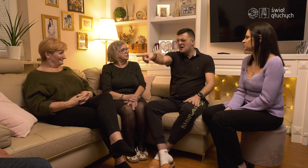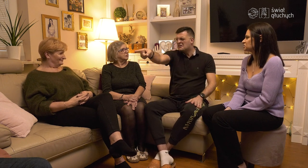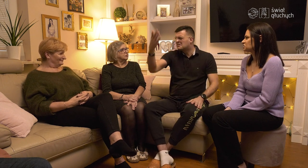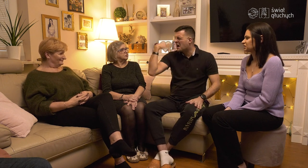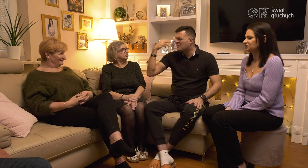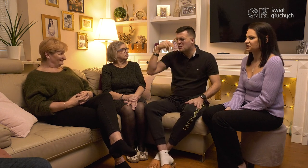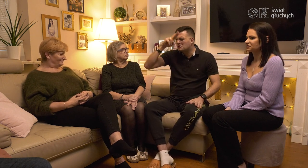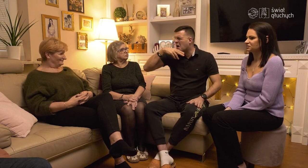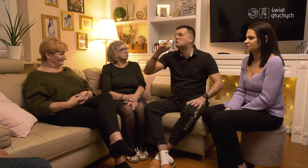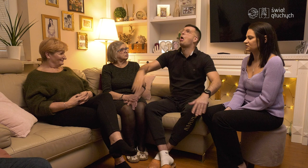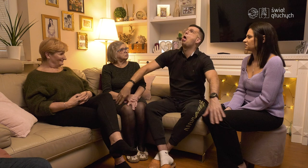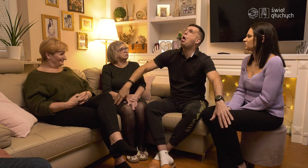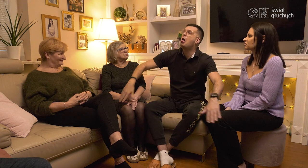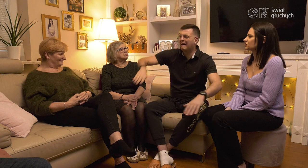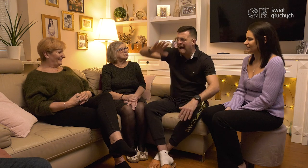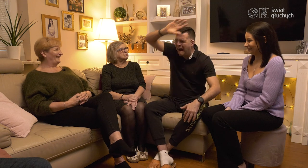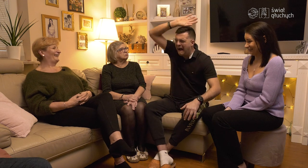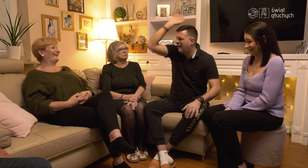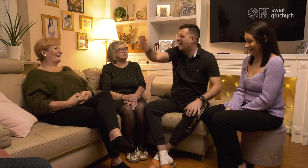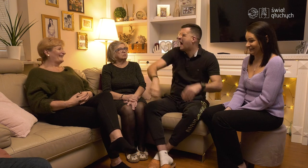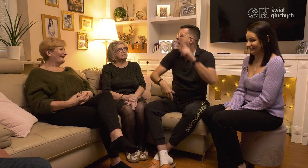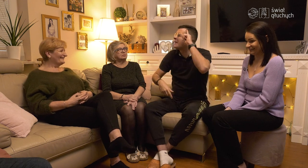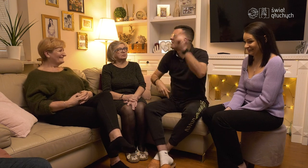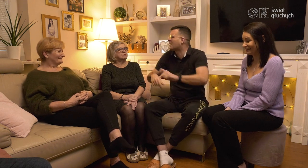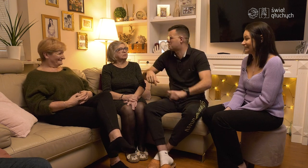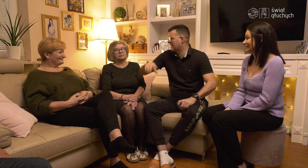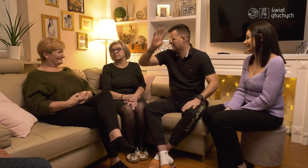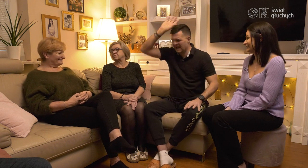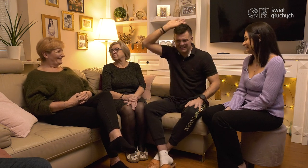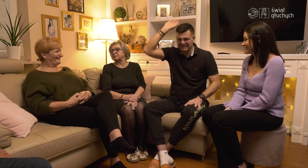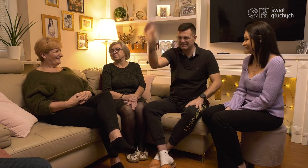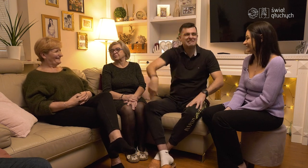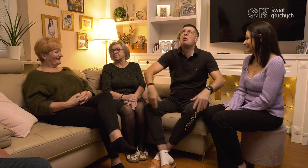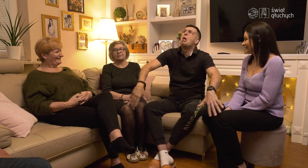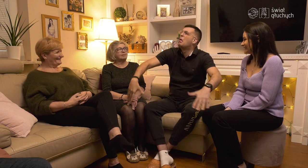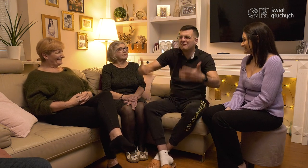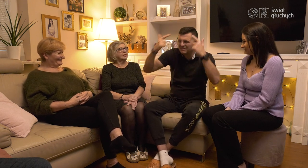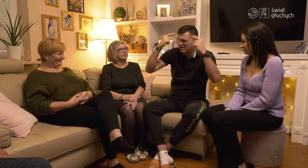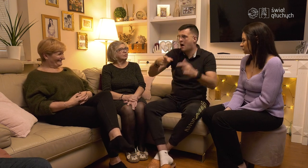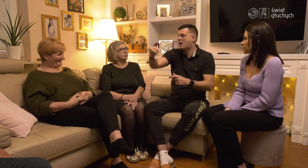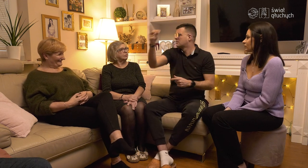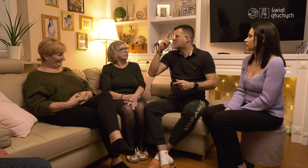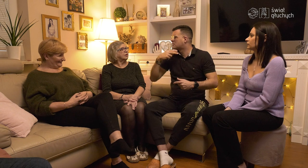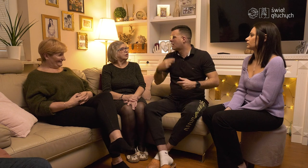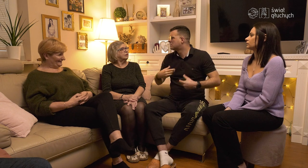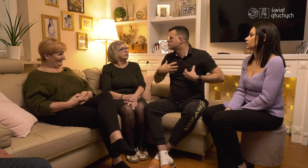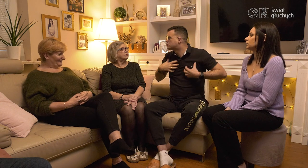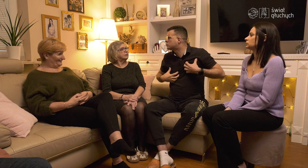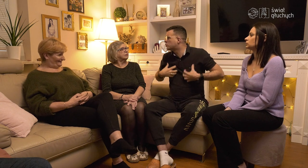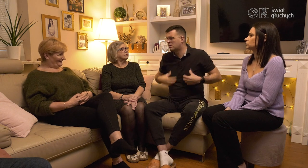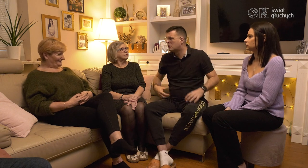And he himself was almost illiterate.